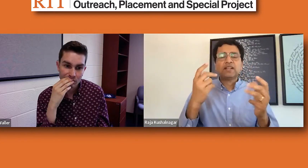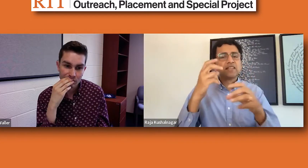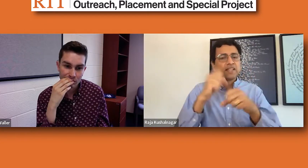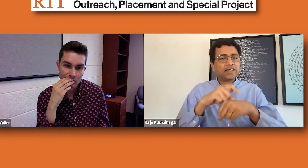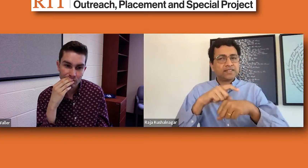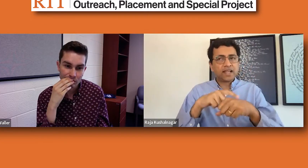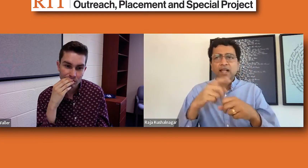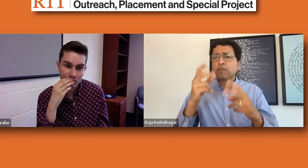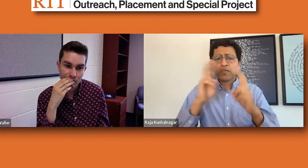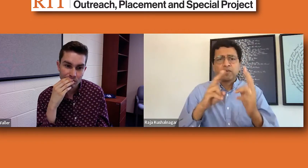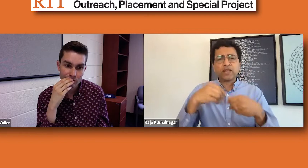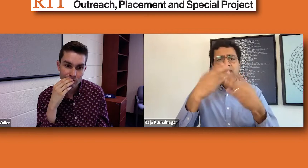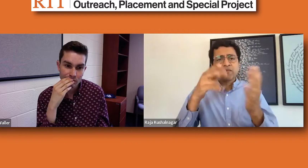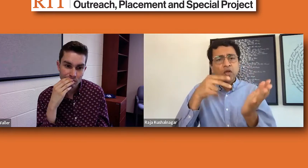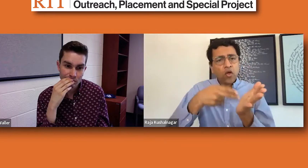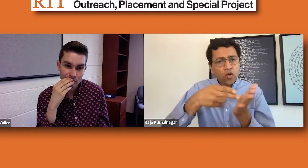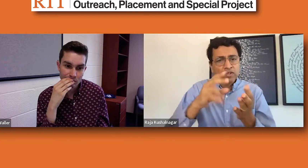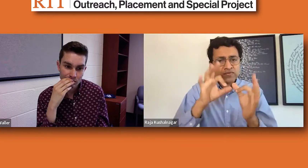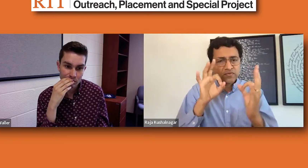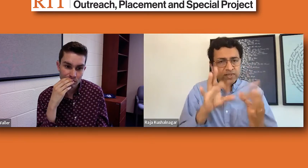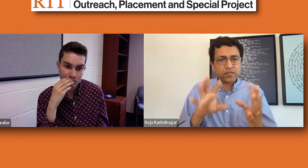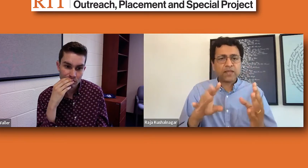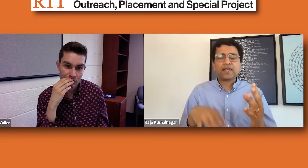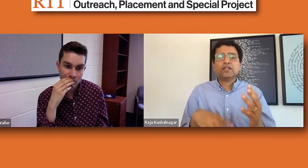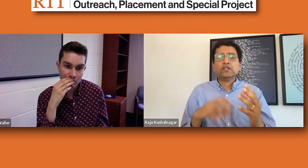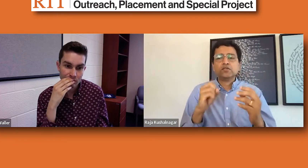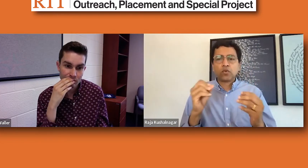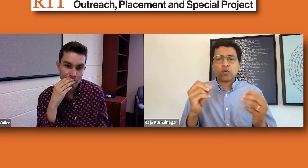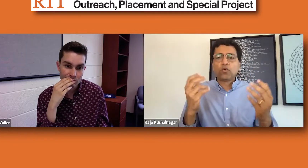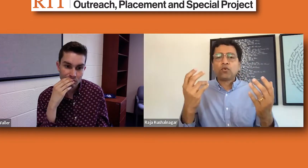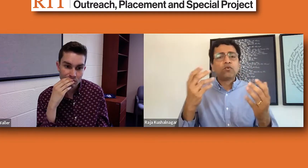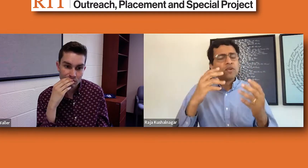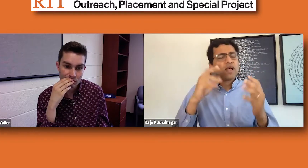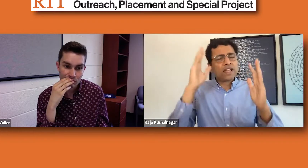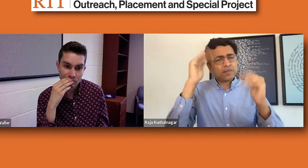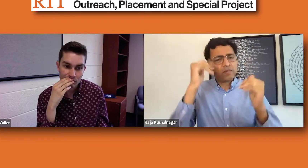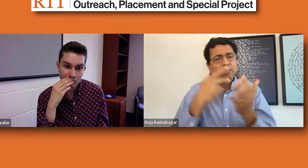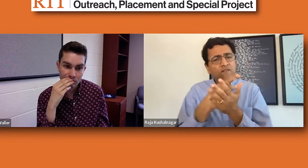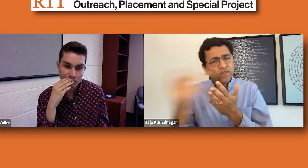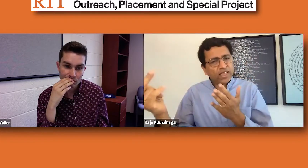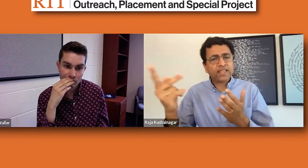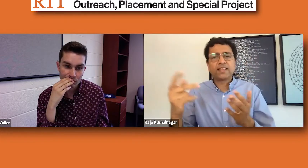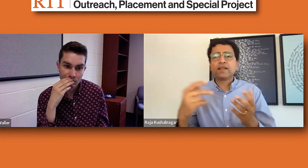You're also doing a lot of you know, you're trying to sell yourself and convince people